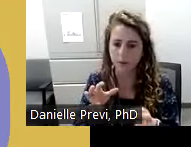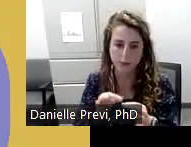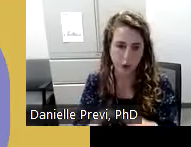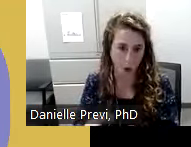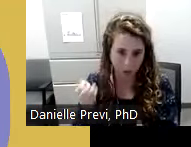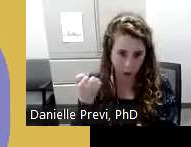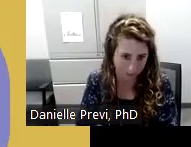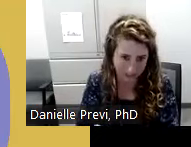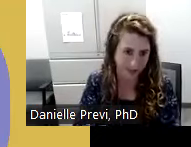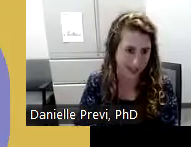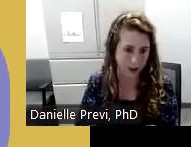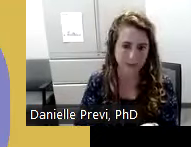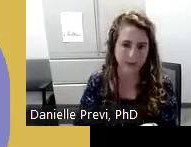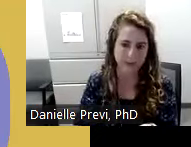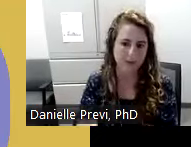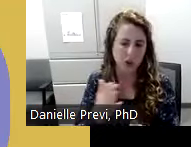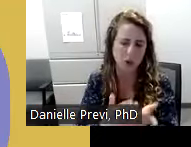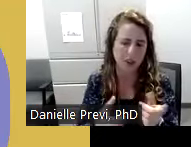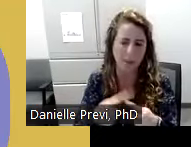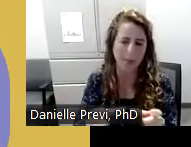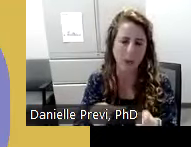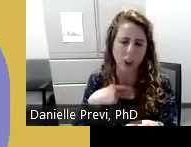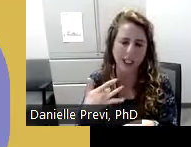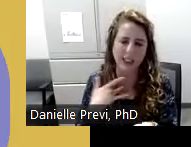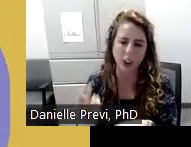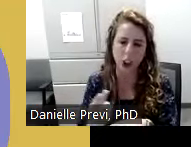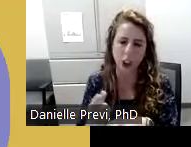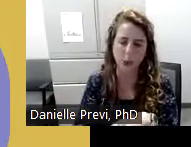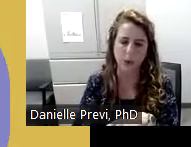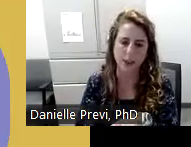in the body of your report that, for example, “An in-person ASL interpreter was present.”